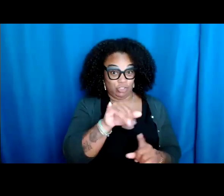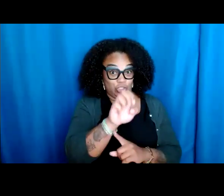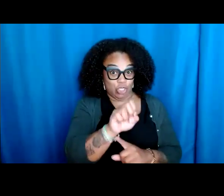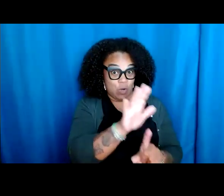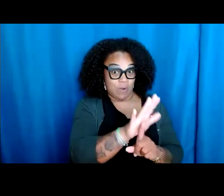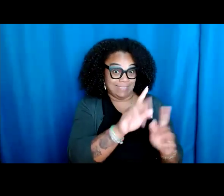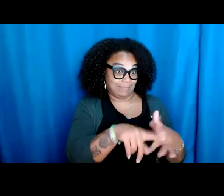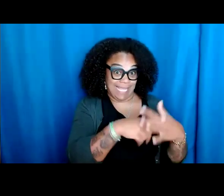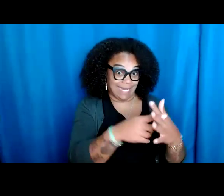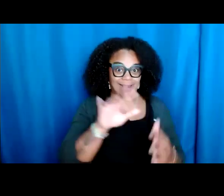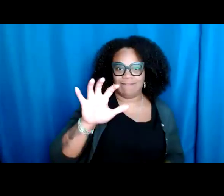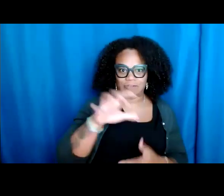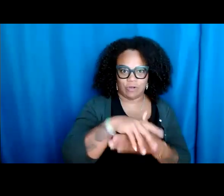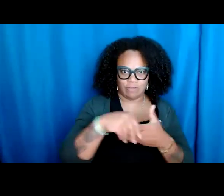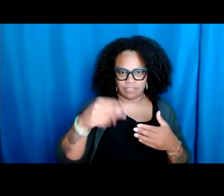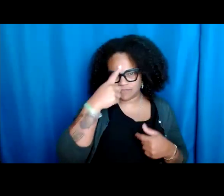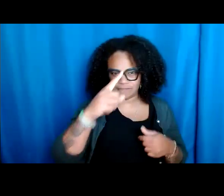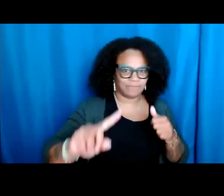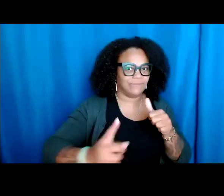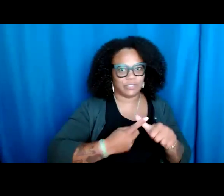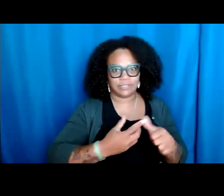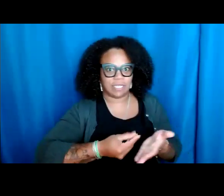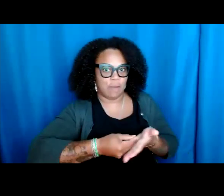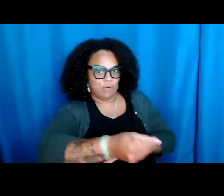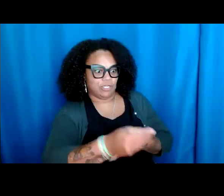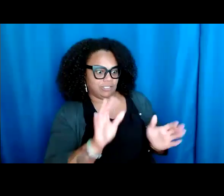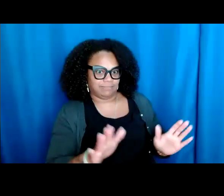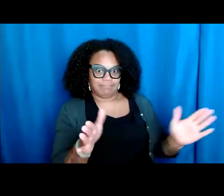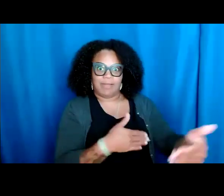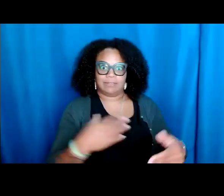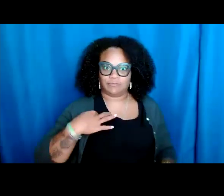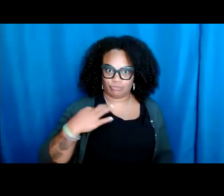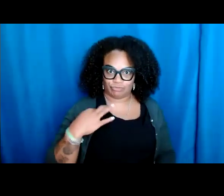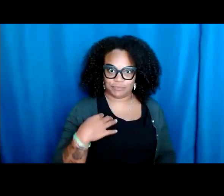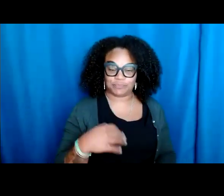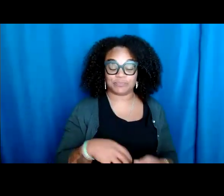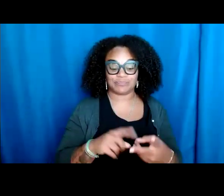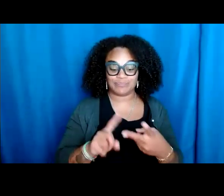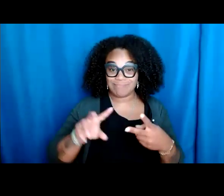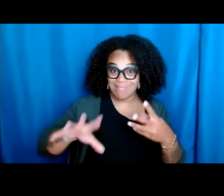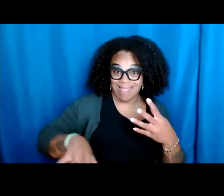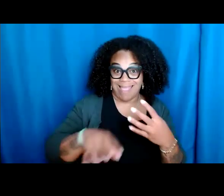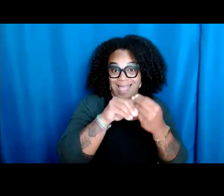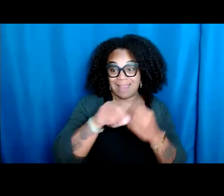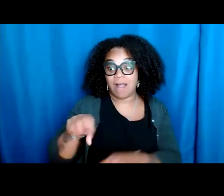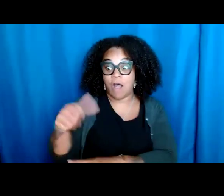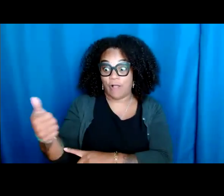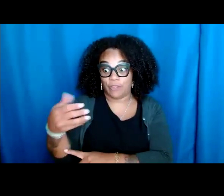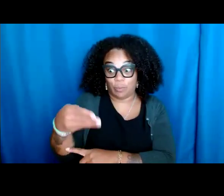$500 for the initial purchase that he made. Then you are going to add in your other purchases.